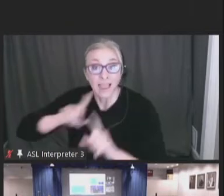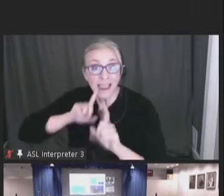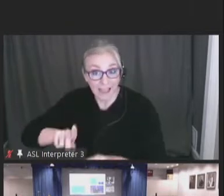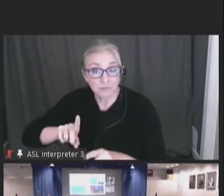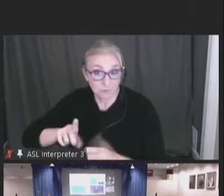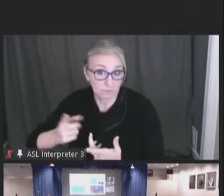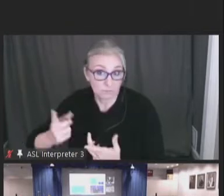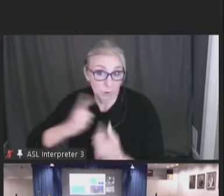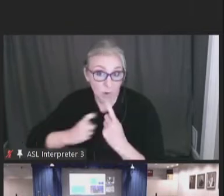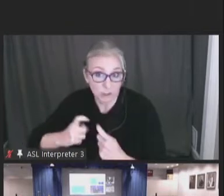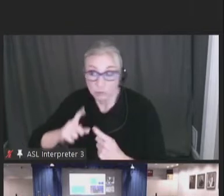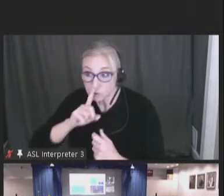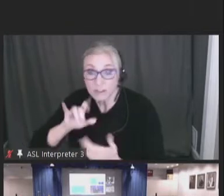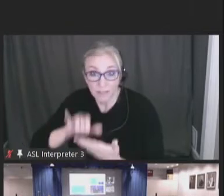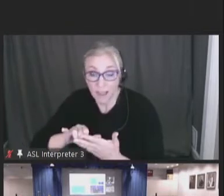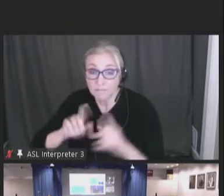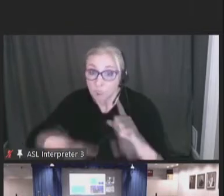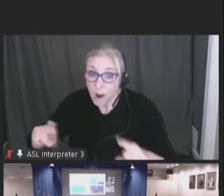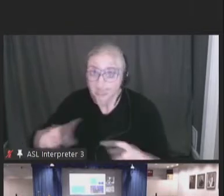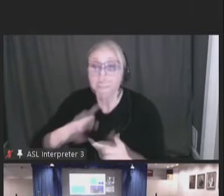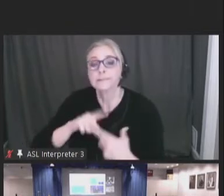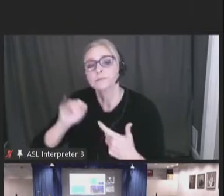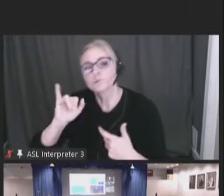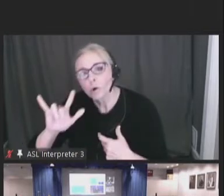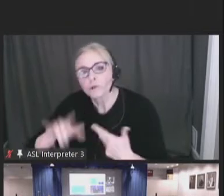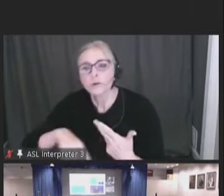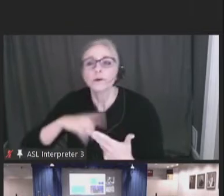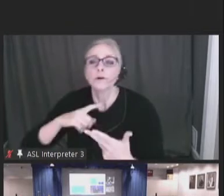they answered them in a variety of ways. We did social. But the most successful